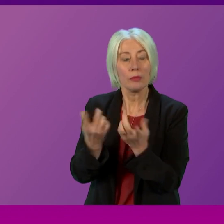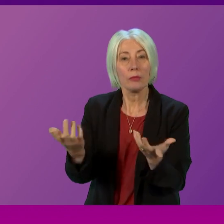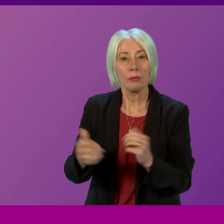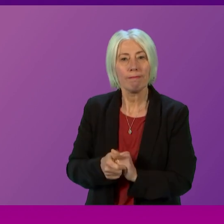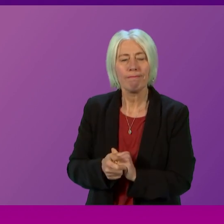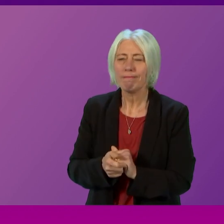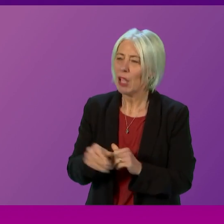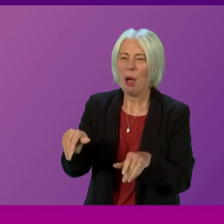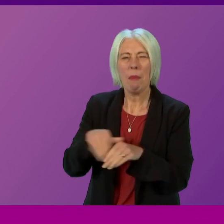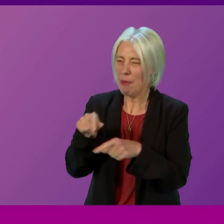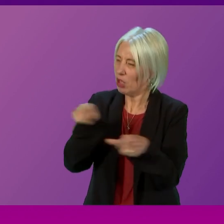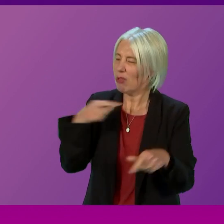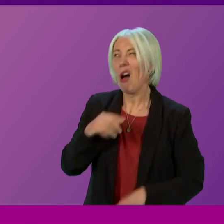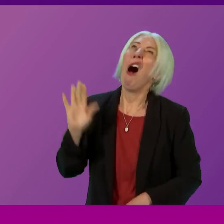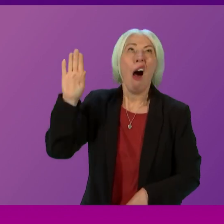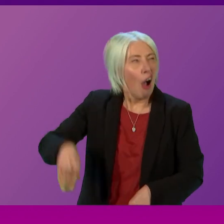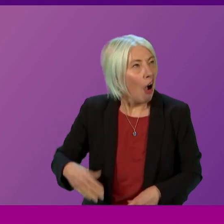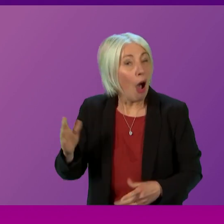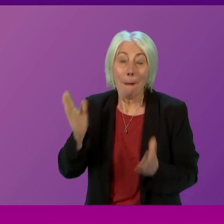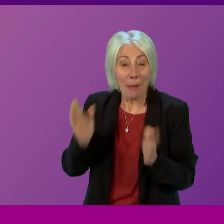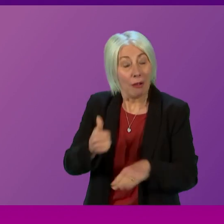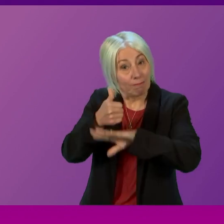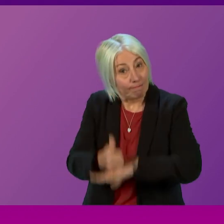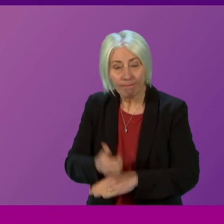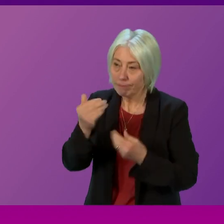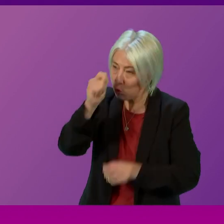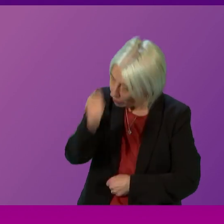Members may say, “Oh!”, but this is a matter of fundamental respect to the Scottish Parliament.